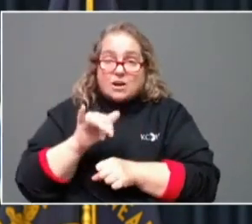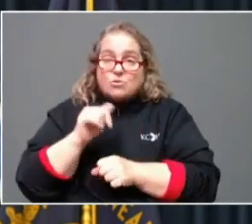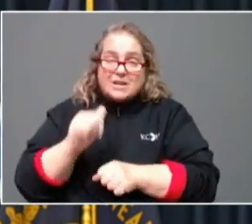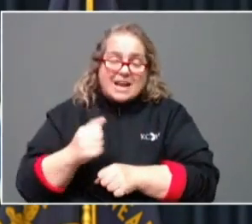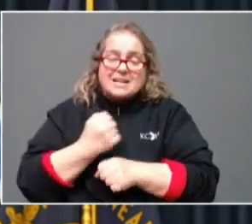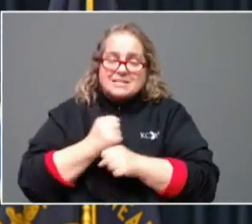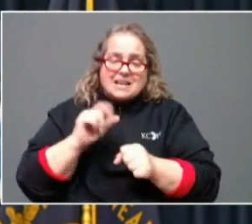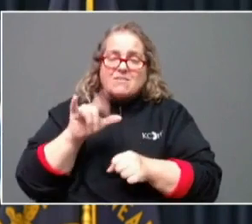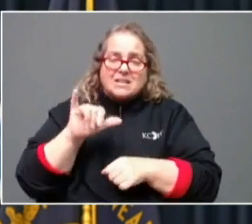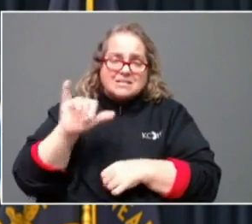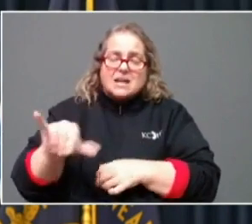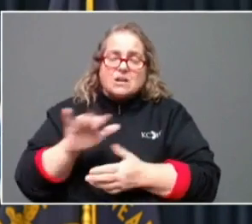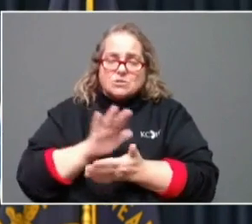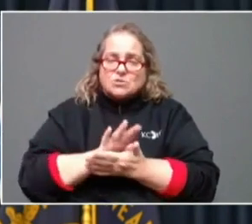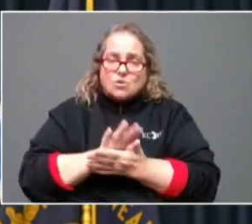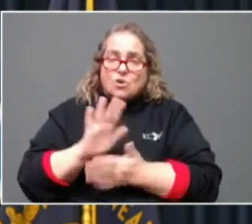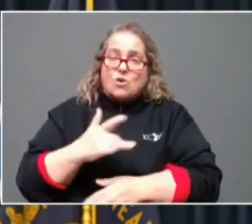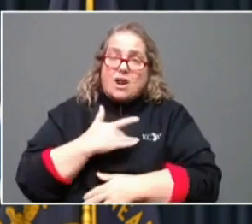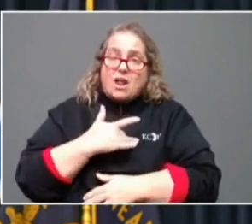likelihood of having to shut down is tremendously reduced.